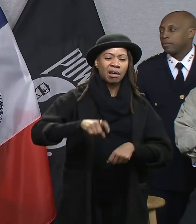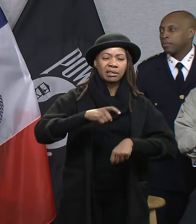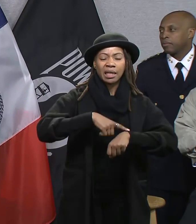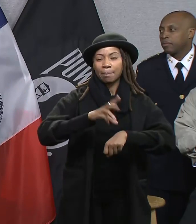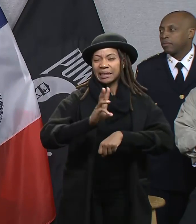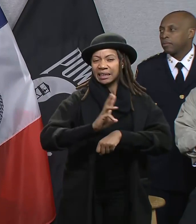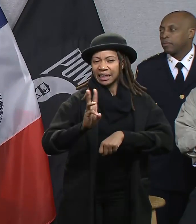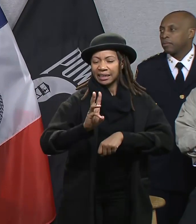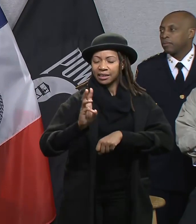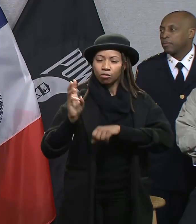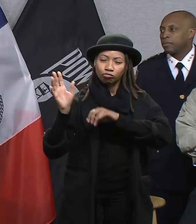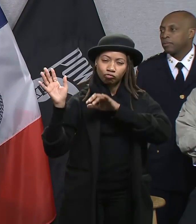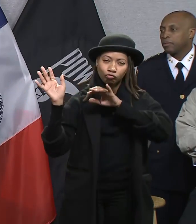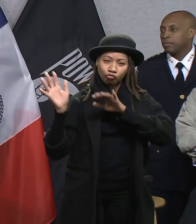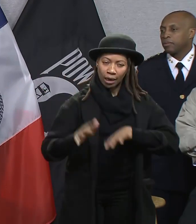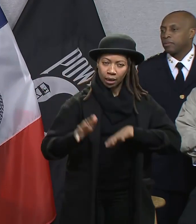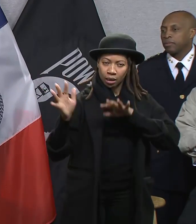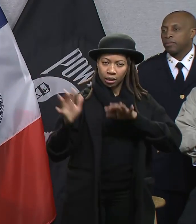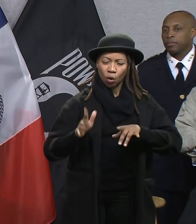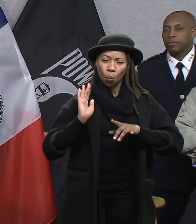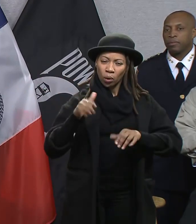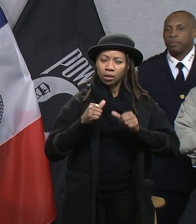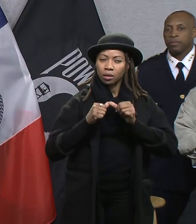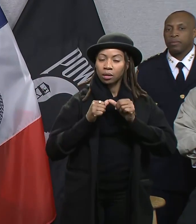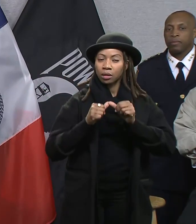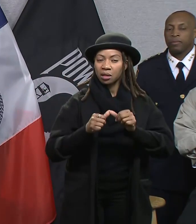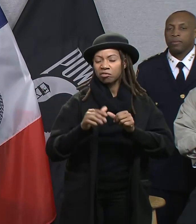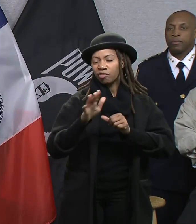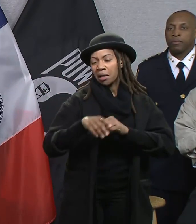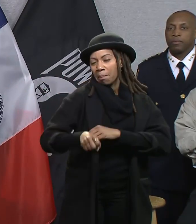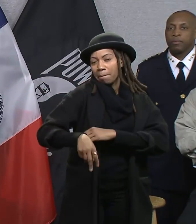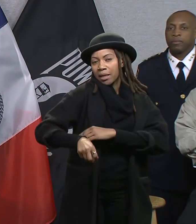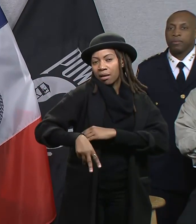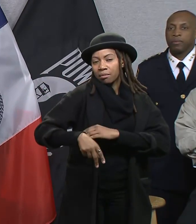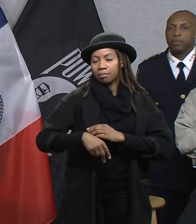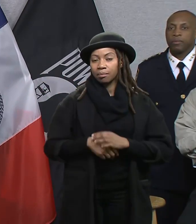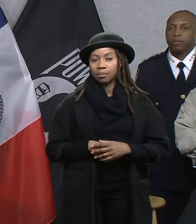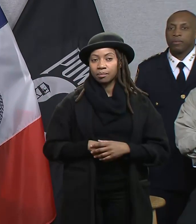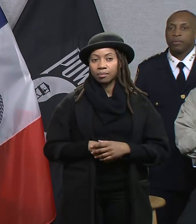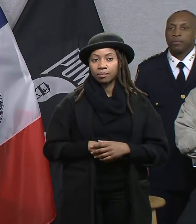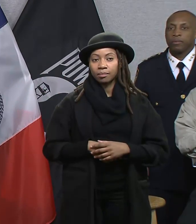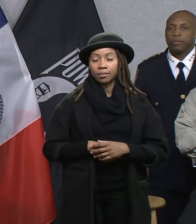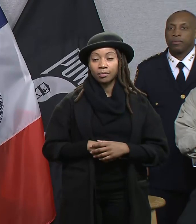INCHES, PROBLBAY ON THLE OWR E END. WE WILL SEE THE PCIREPITITAON CHGANE O TALL RAIN AROUND 6 PM